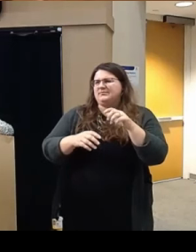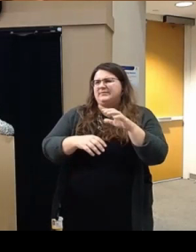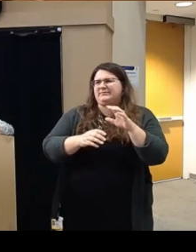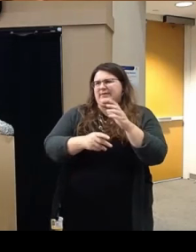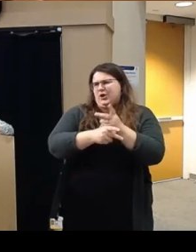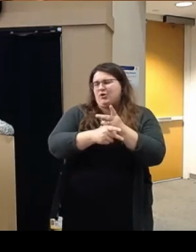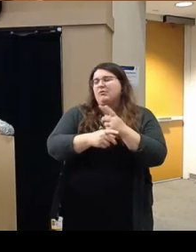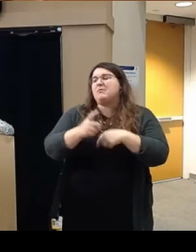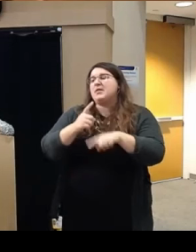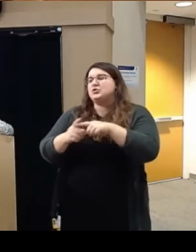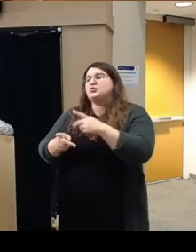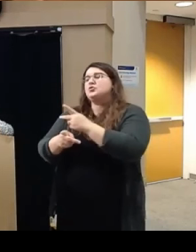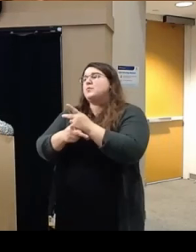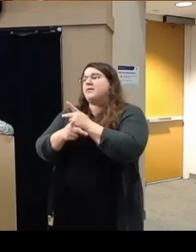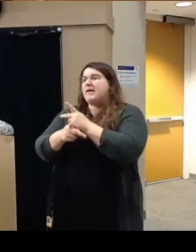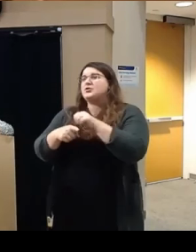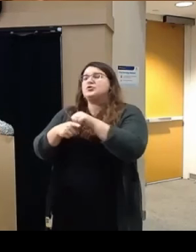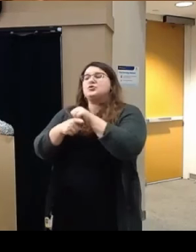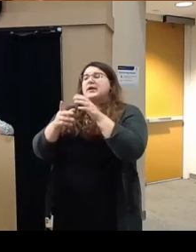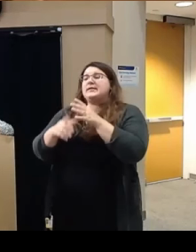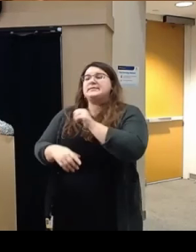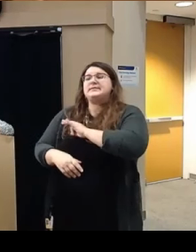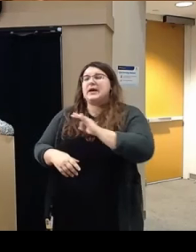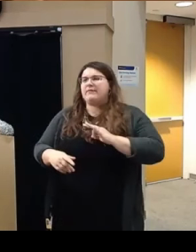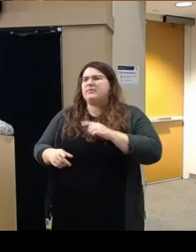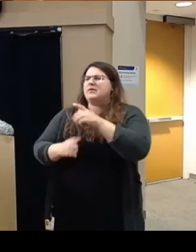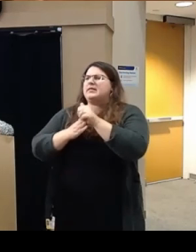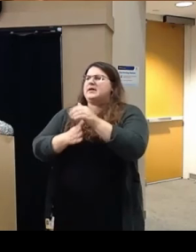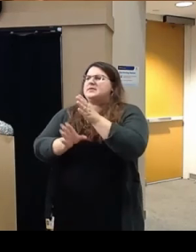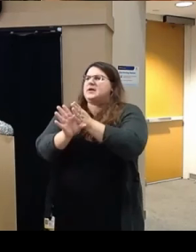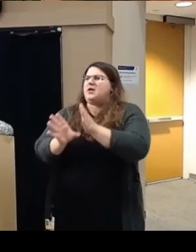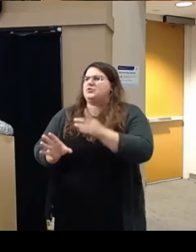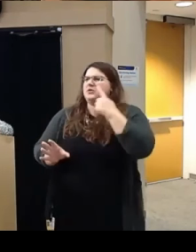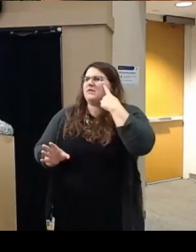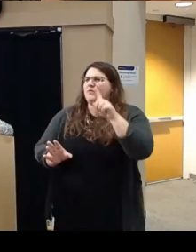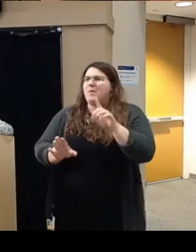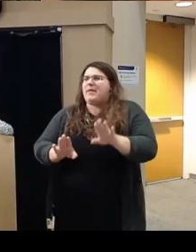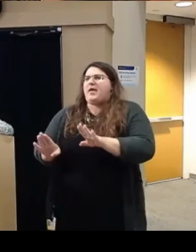and staff and also serves as the lead psychologist in the behavioral health service within the